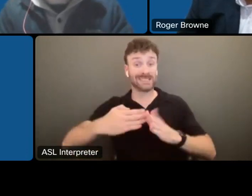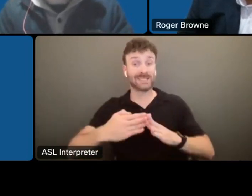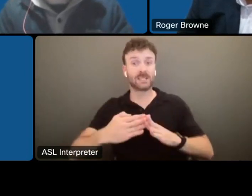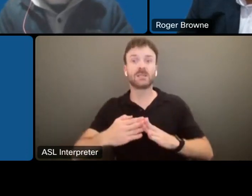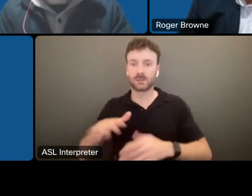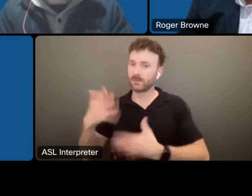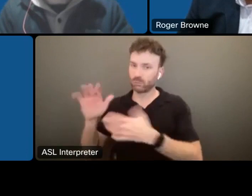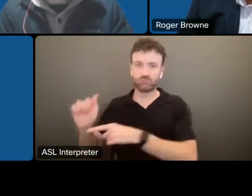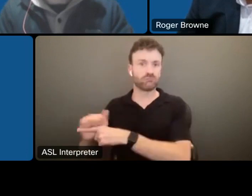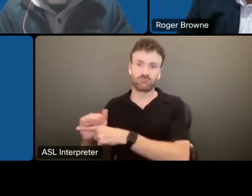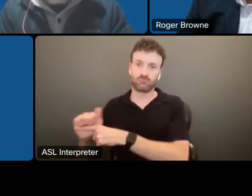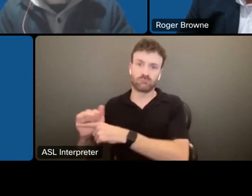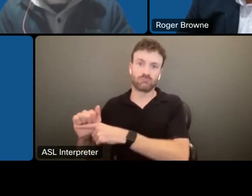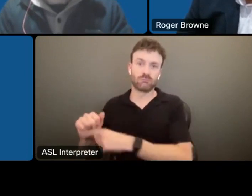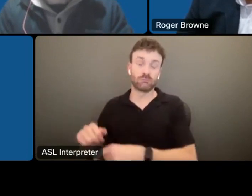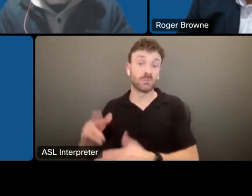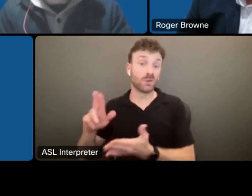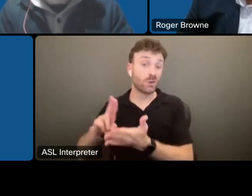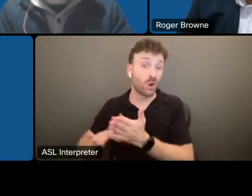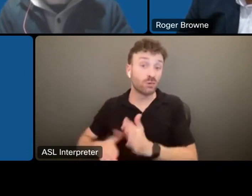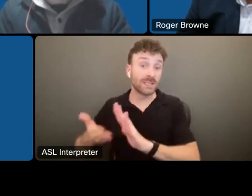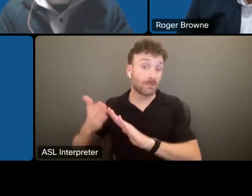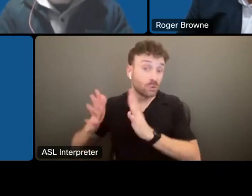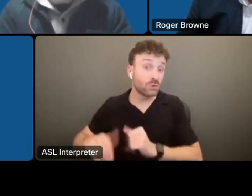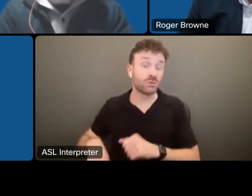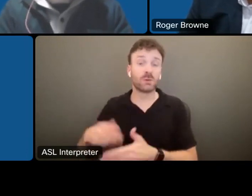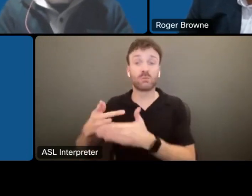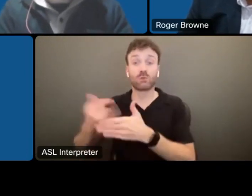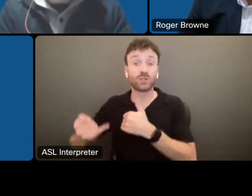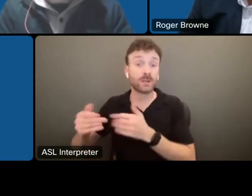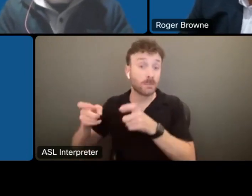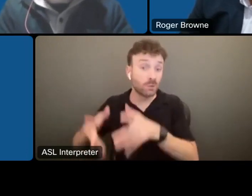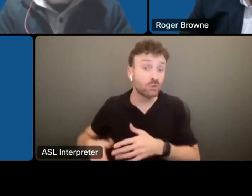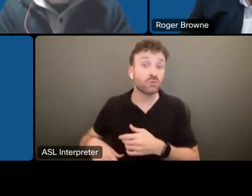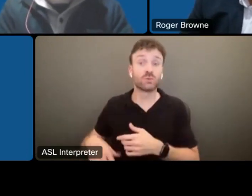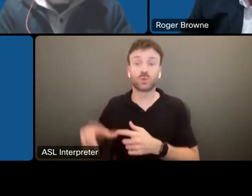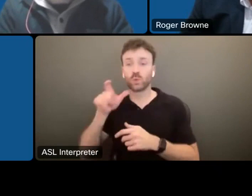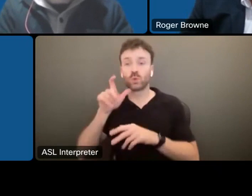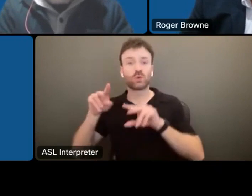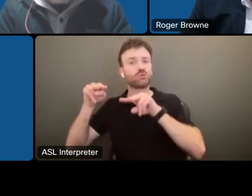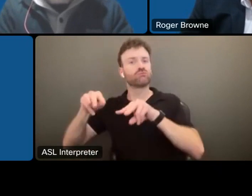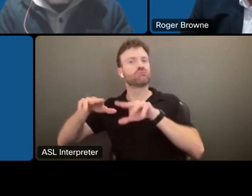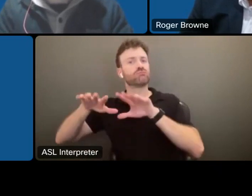So these are contract administrators and project managers who are overseeing public projects in the right of way.